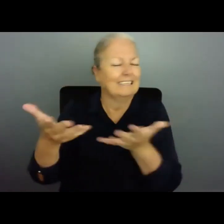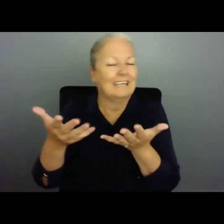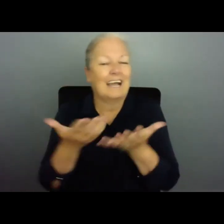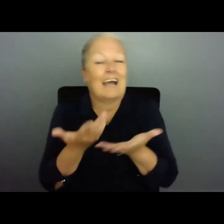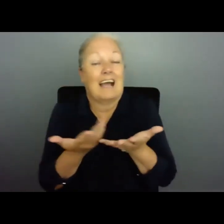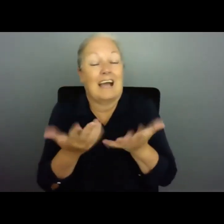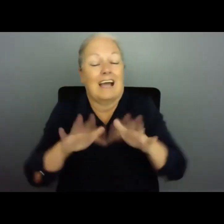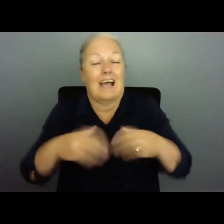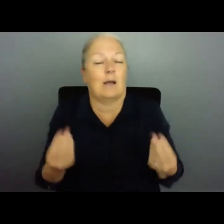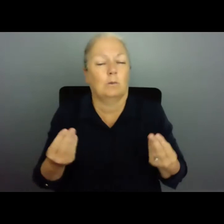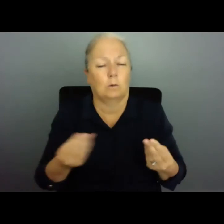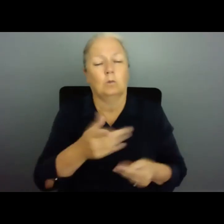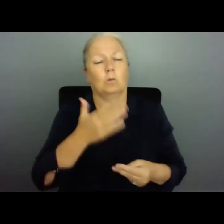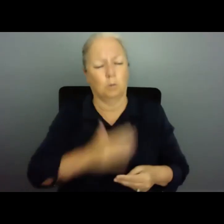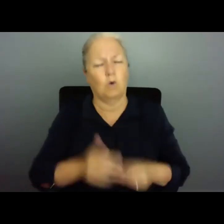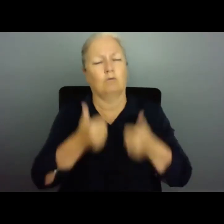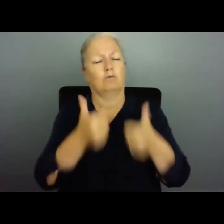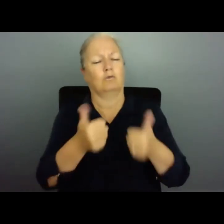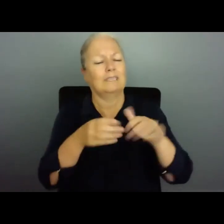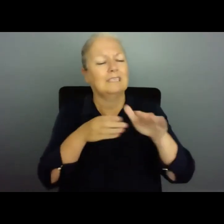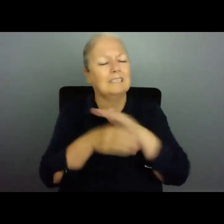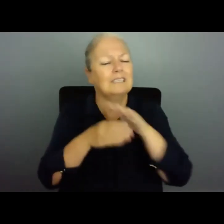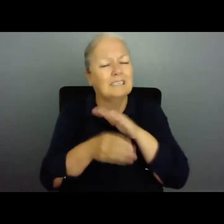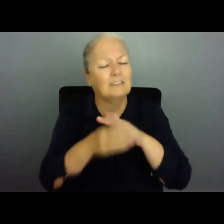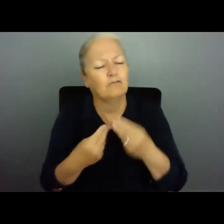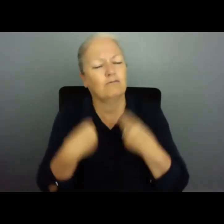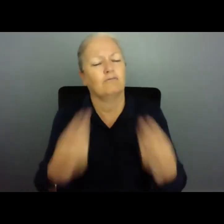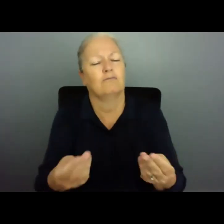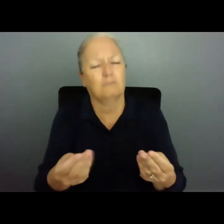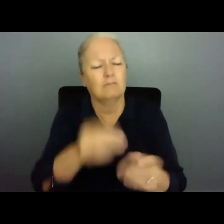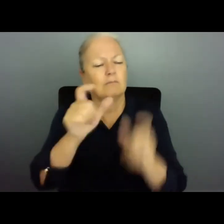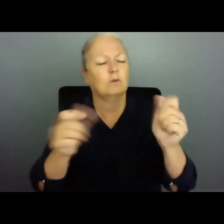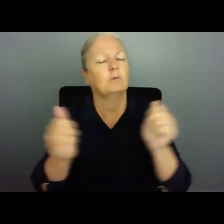are accessible to people with disabilities uh thinking about accessibility thinking about um